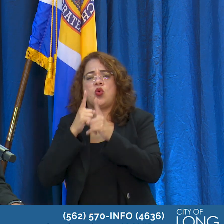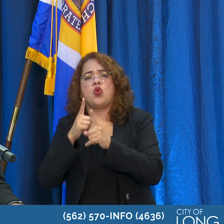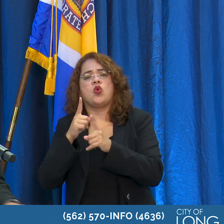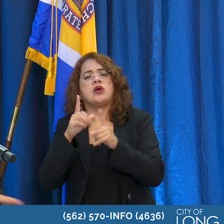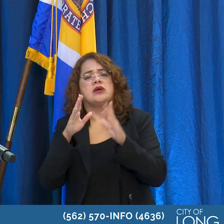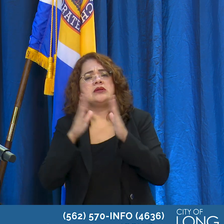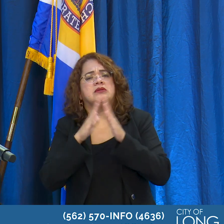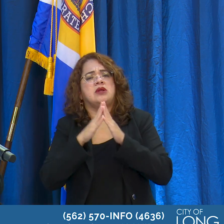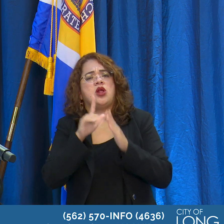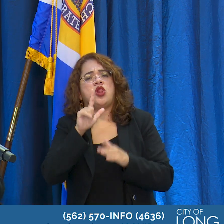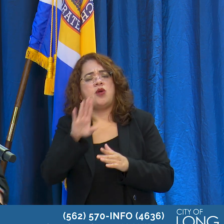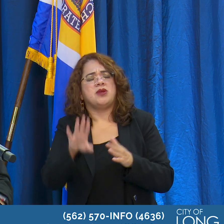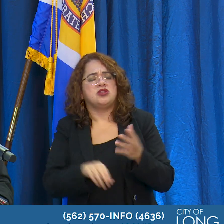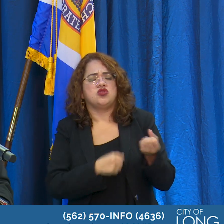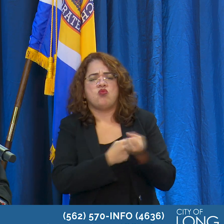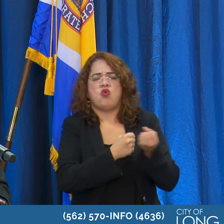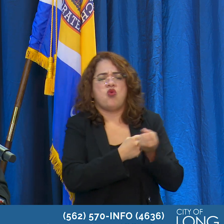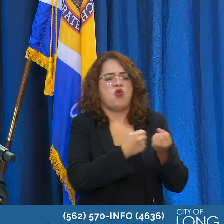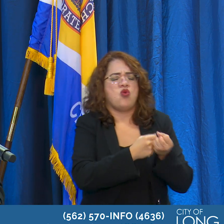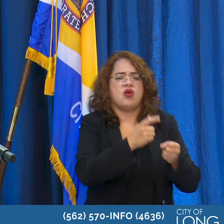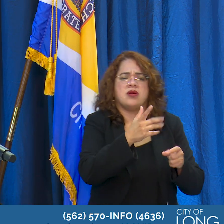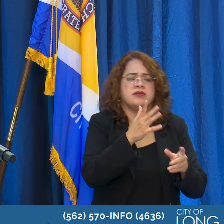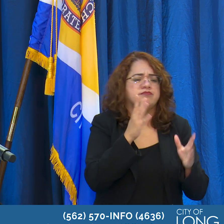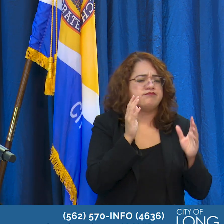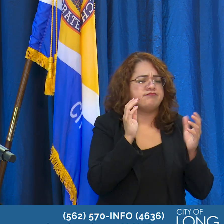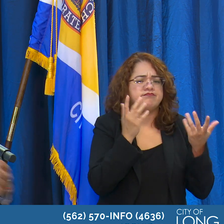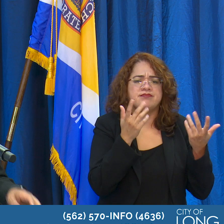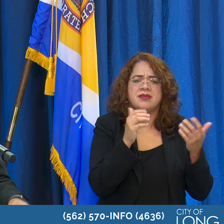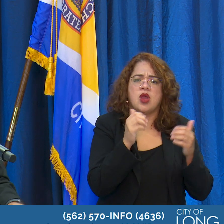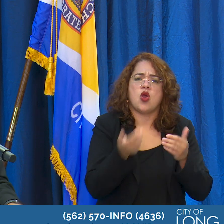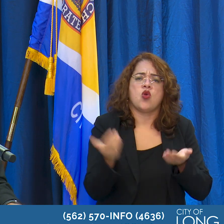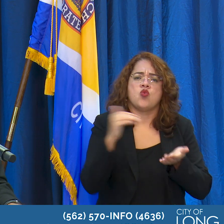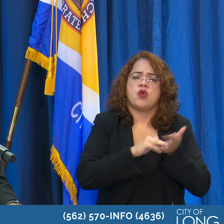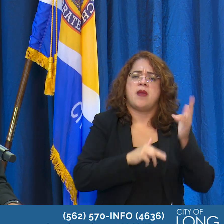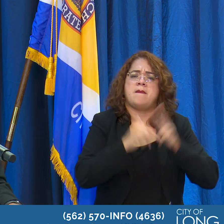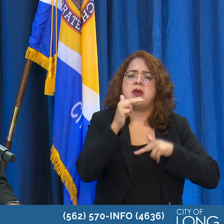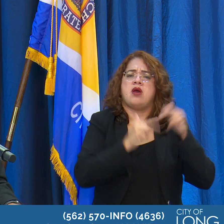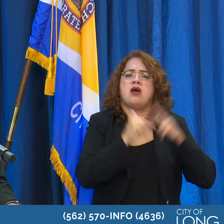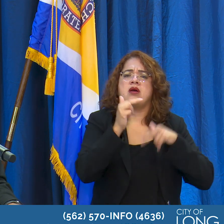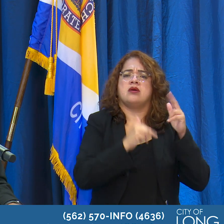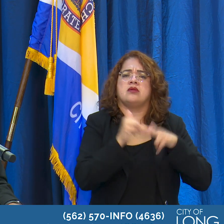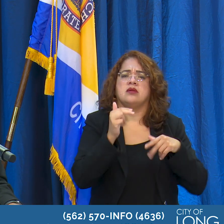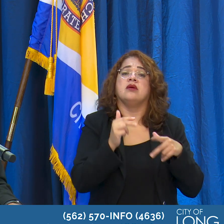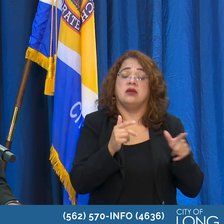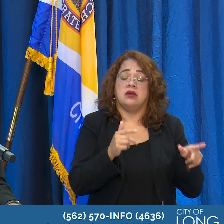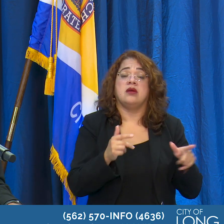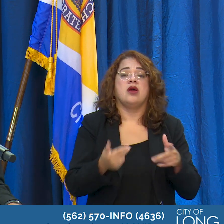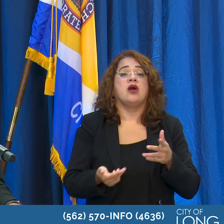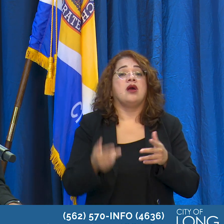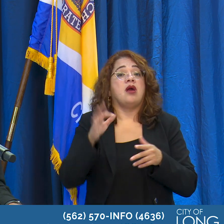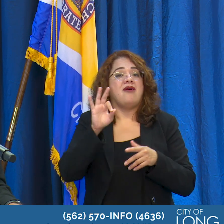so I asked and the city council agreed to establish a Rebuild Long Beach Relief Fund and this is a fund that helps businesses